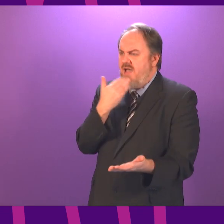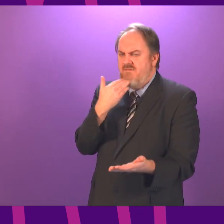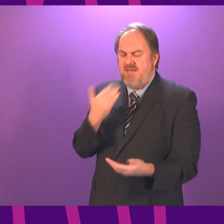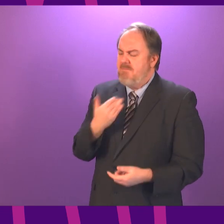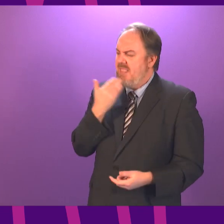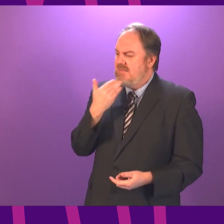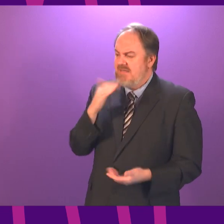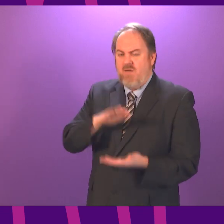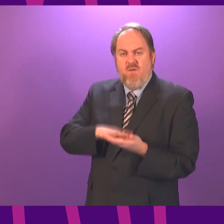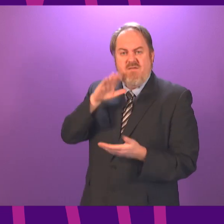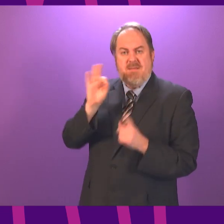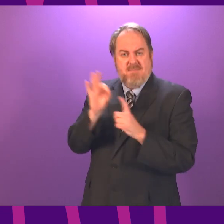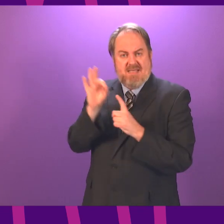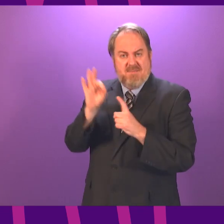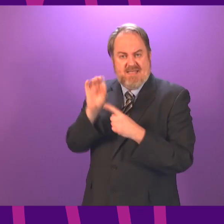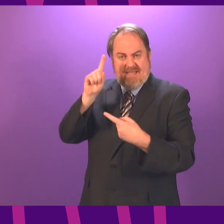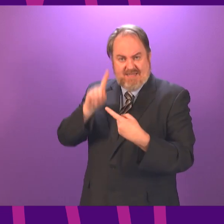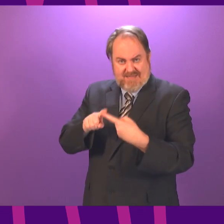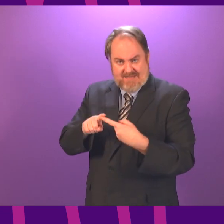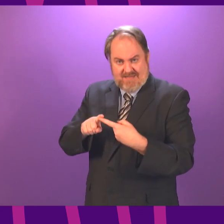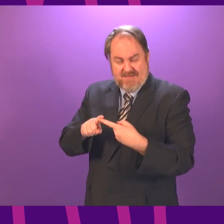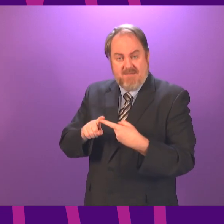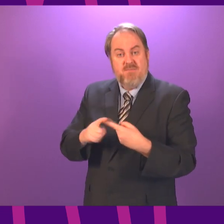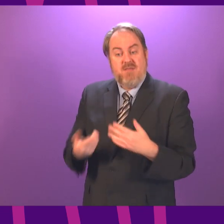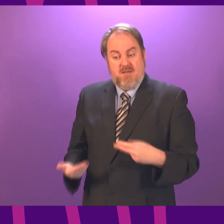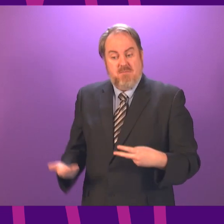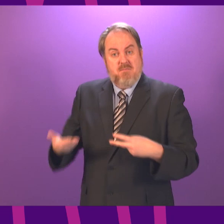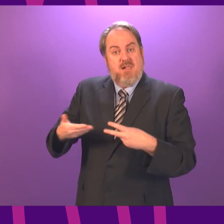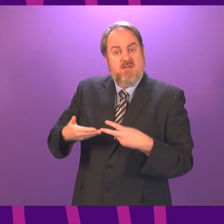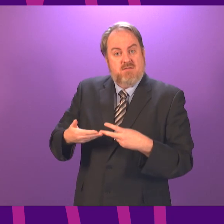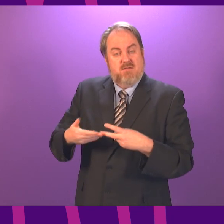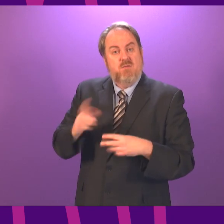of the right PPE. Of course we have, into the bargain, also developed a domestic supply